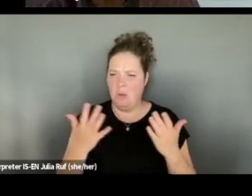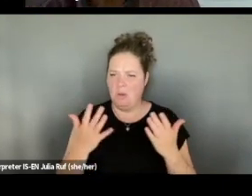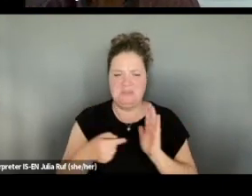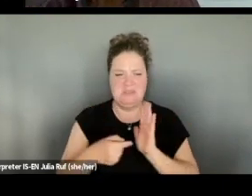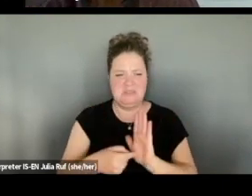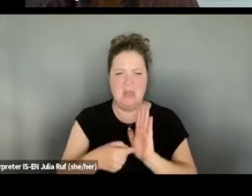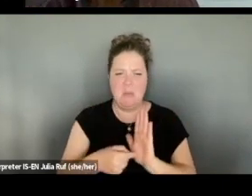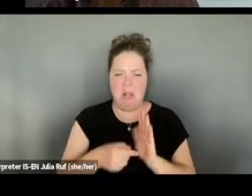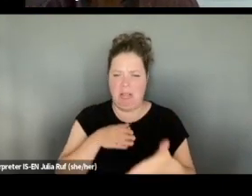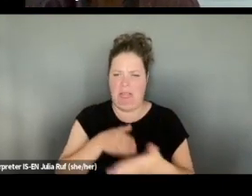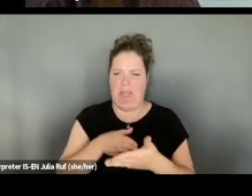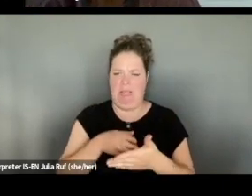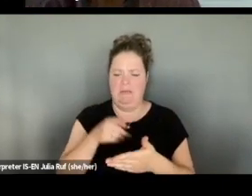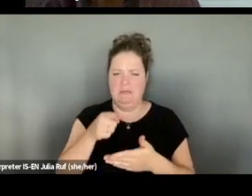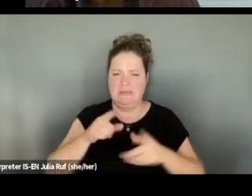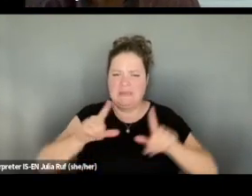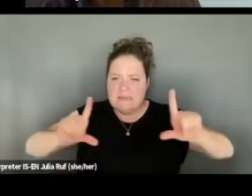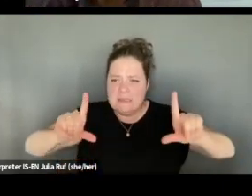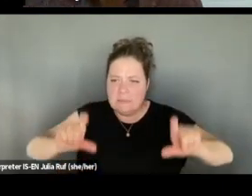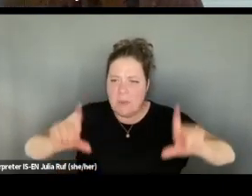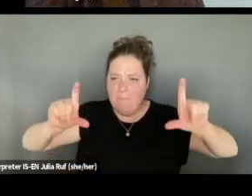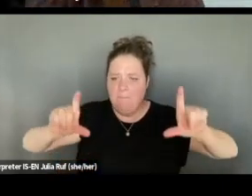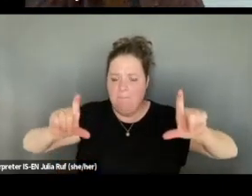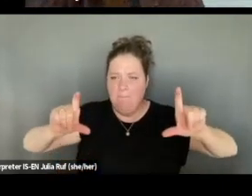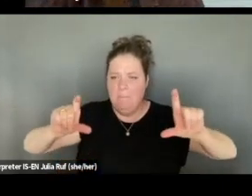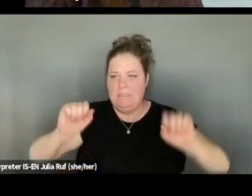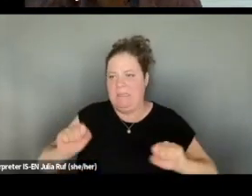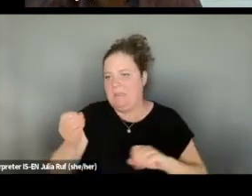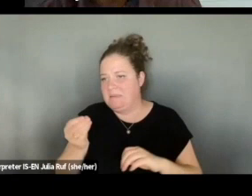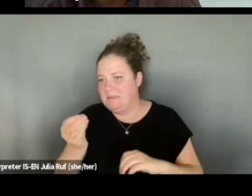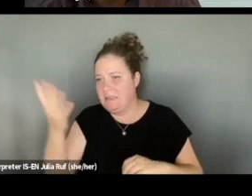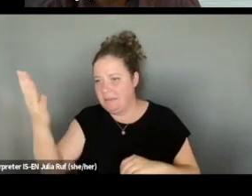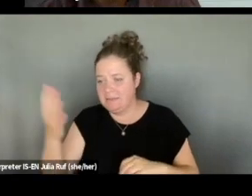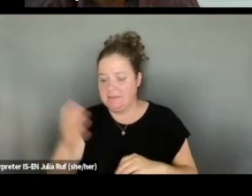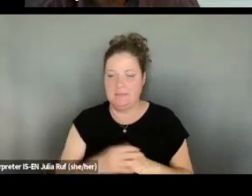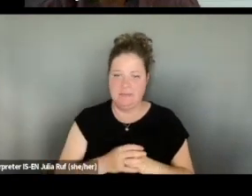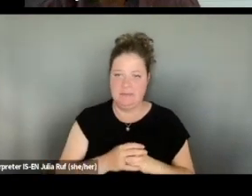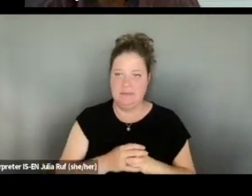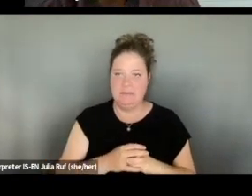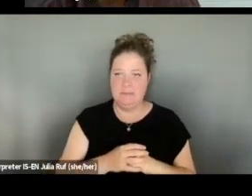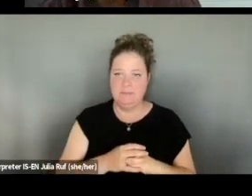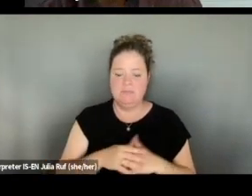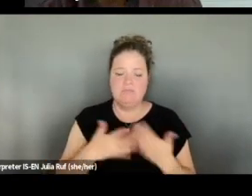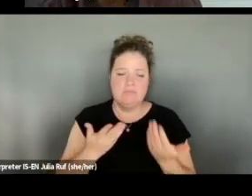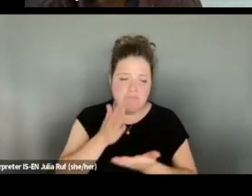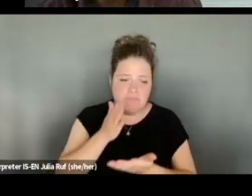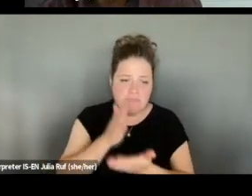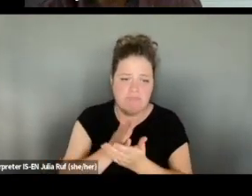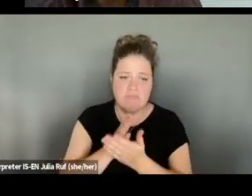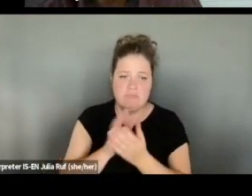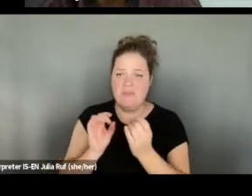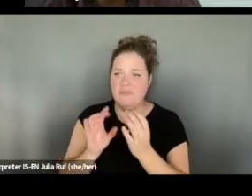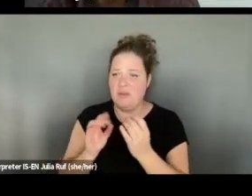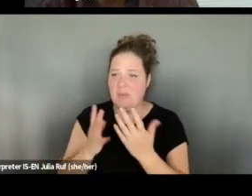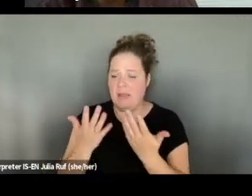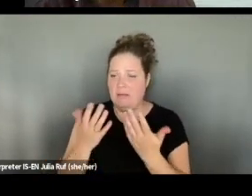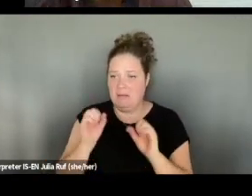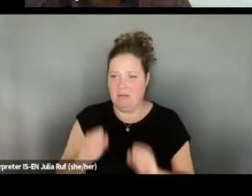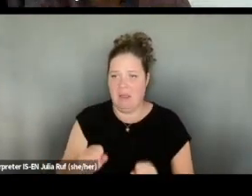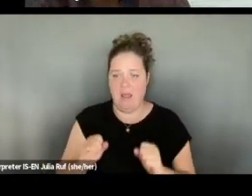a screen shot, for example, but it also provides the possibility that user can provide, actually, feedback with a video